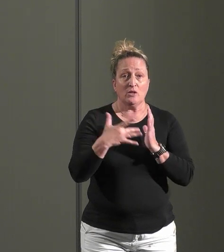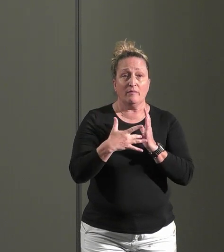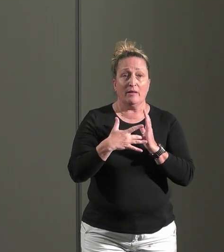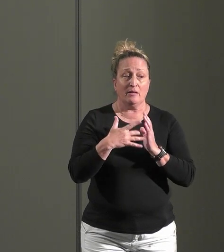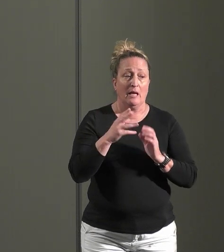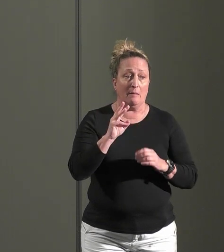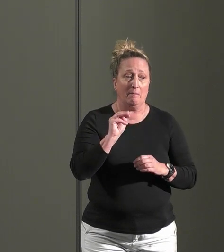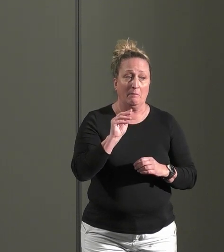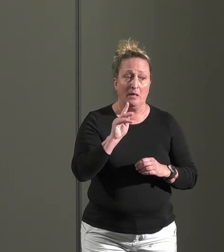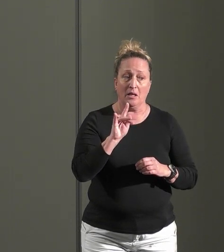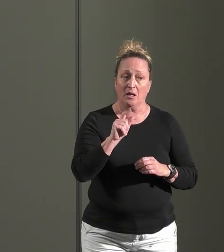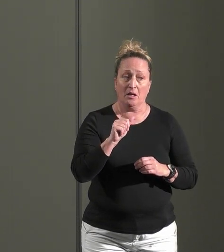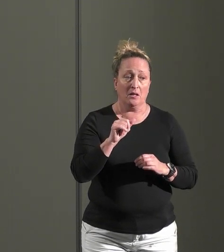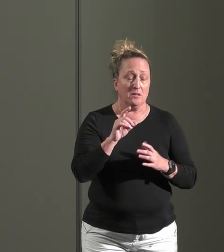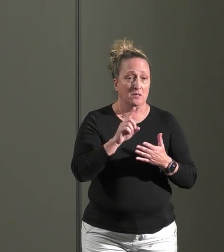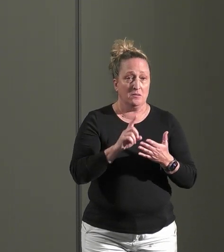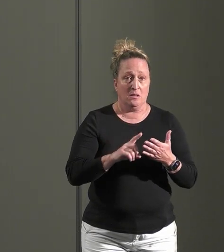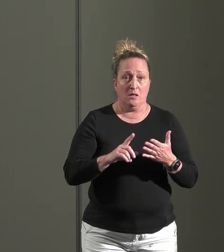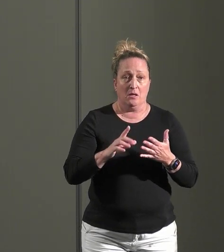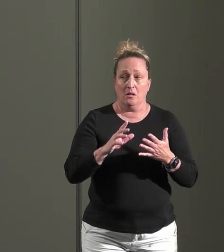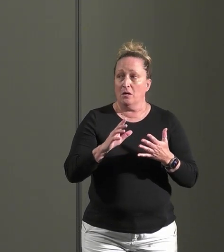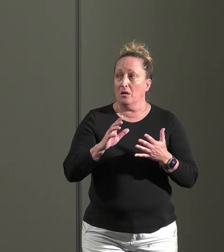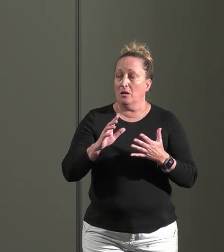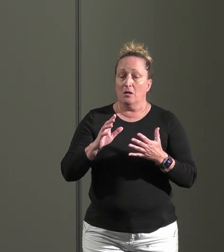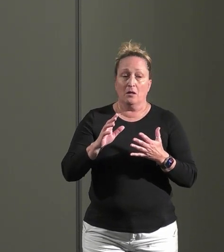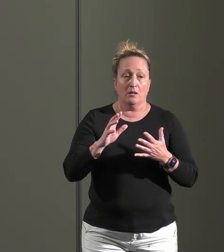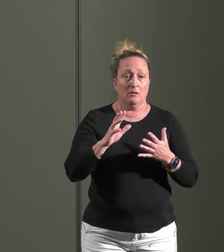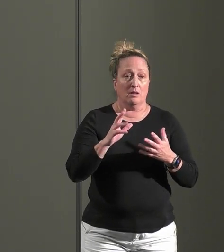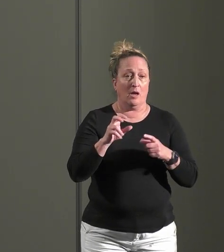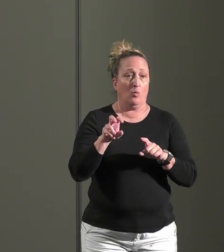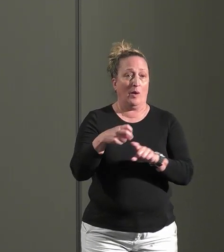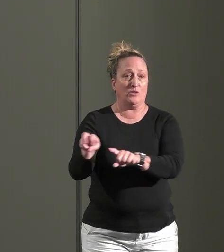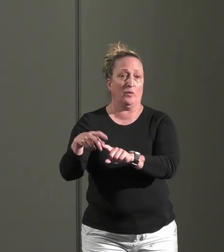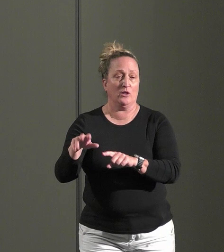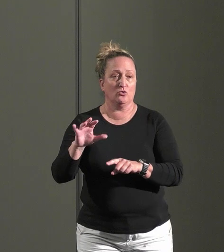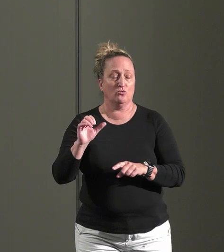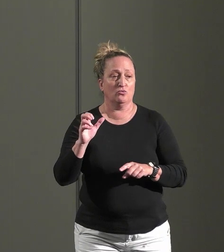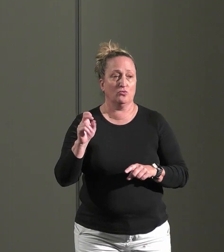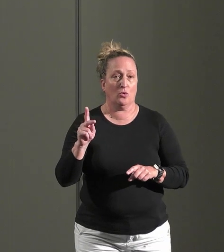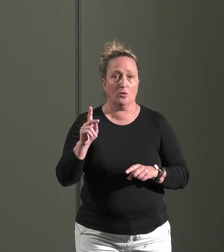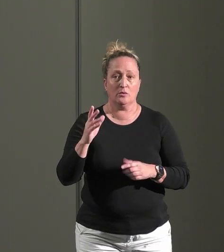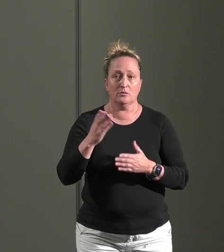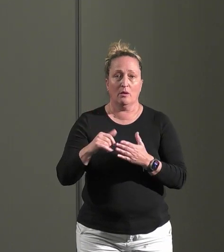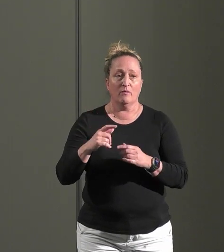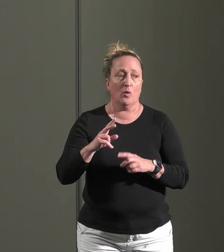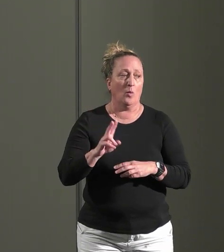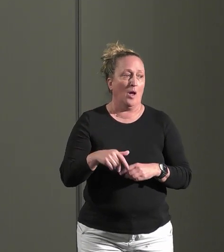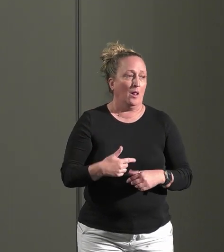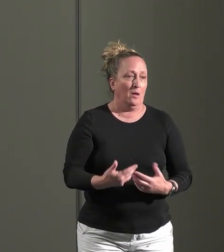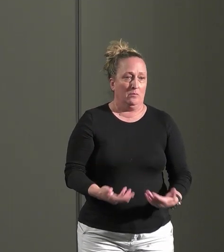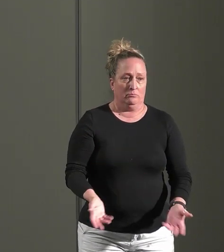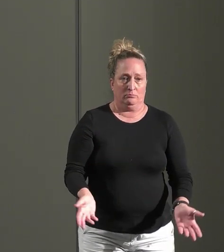design you really have full insight here. >> BRETT: Went to the dark side for a while. . >> Which is the dark side?